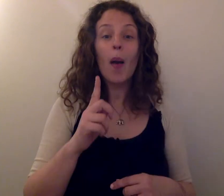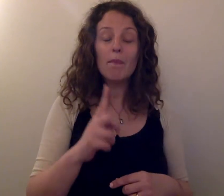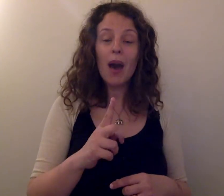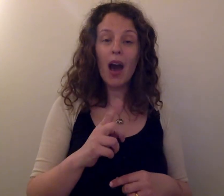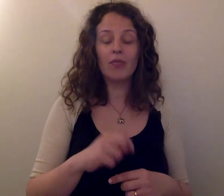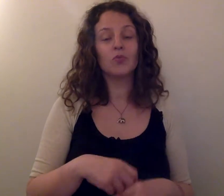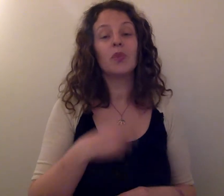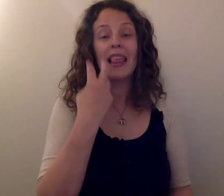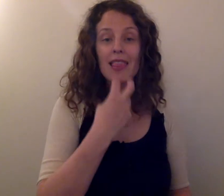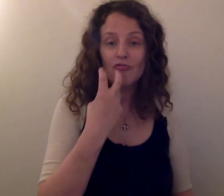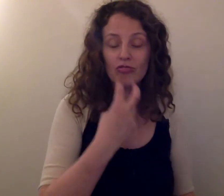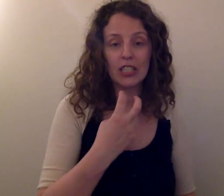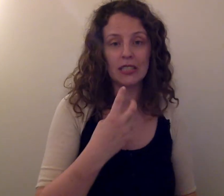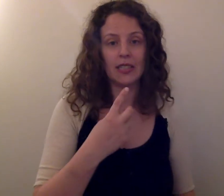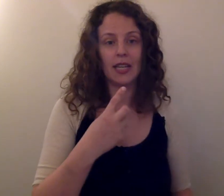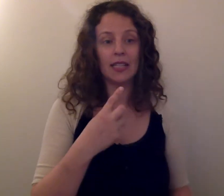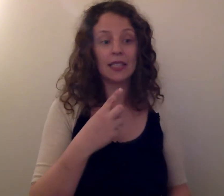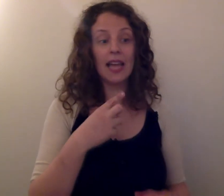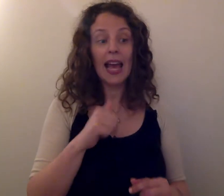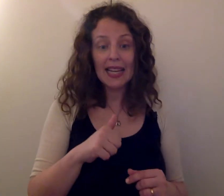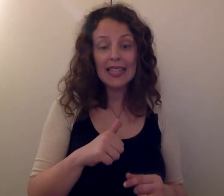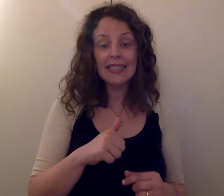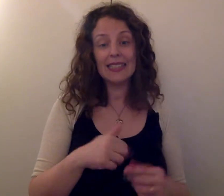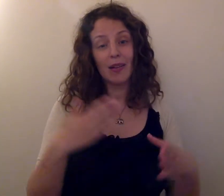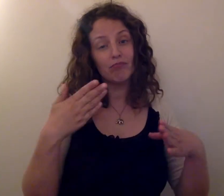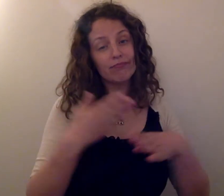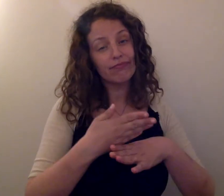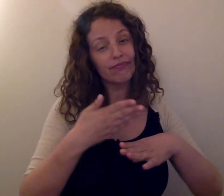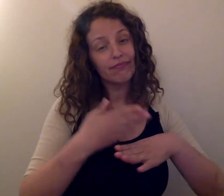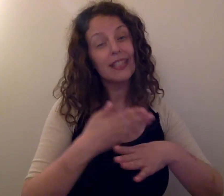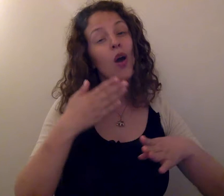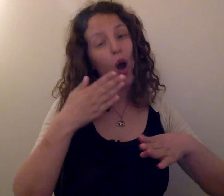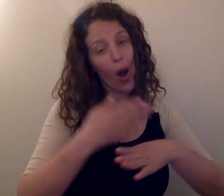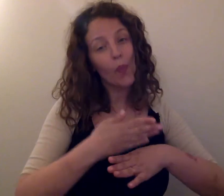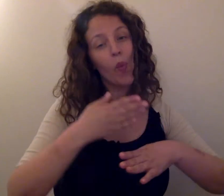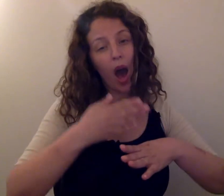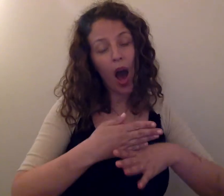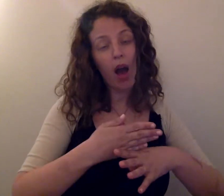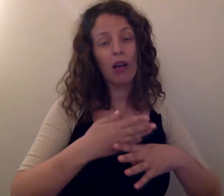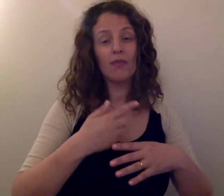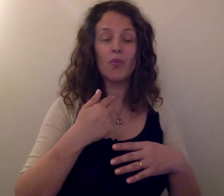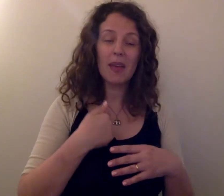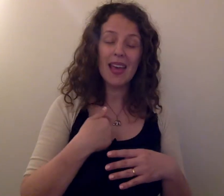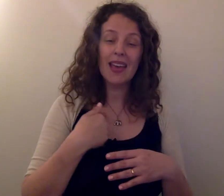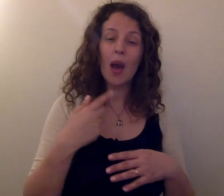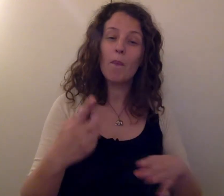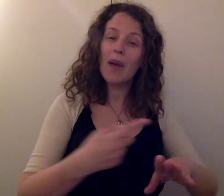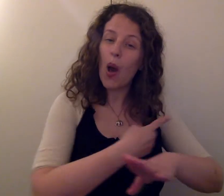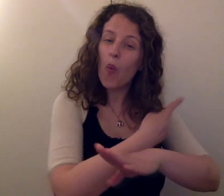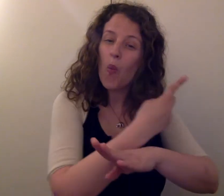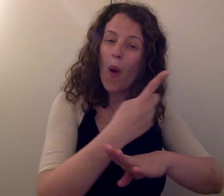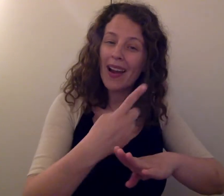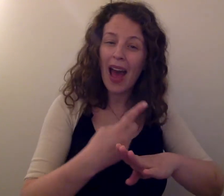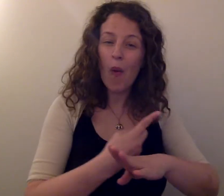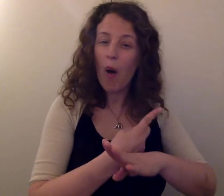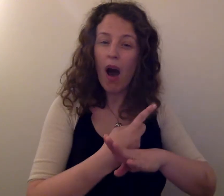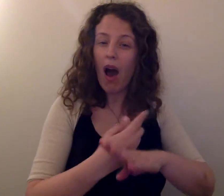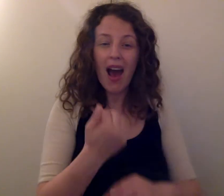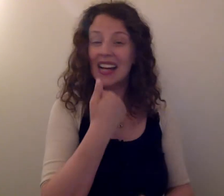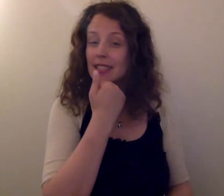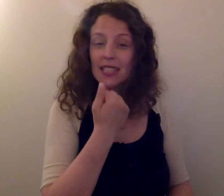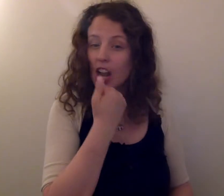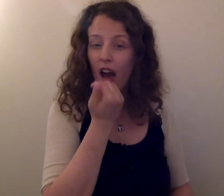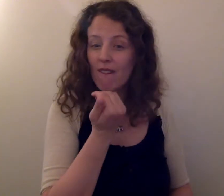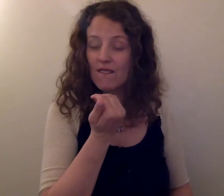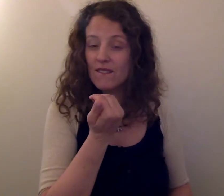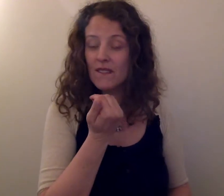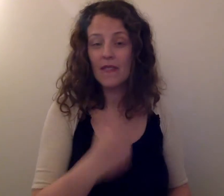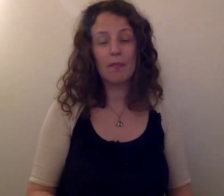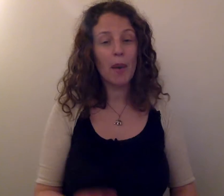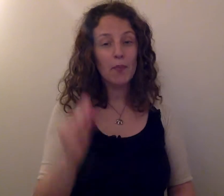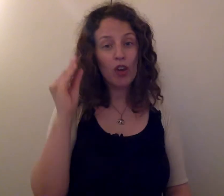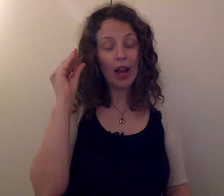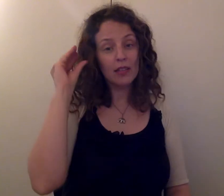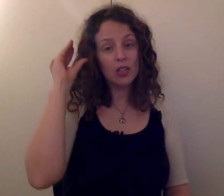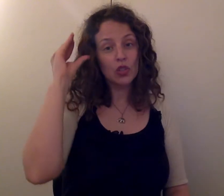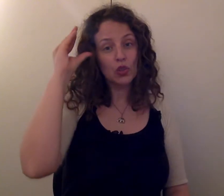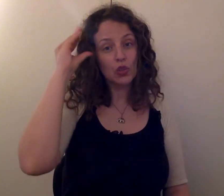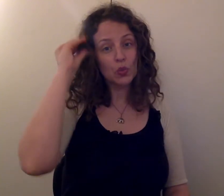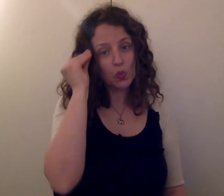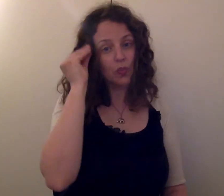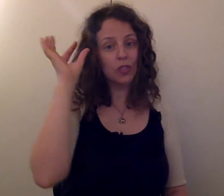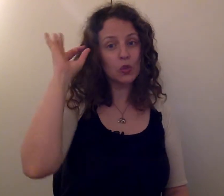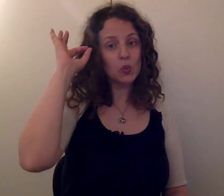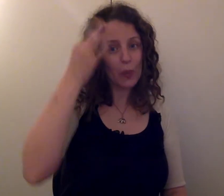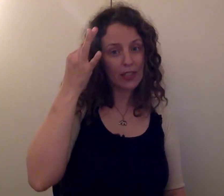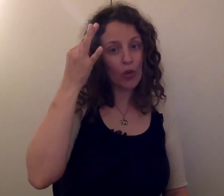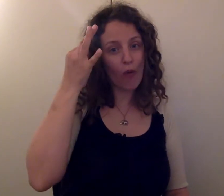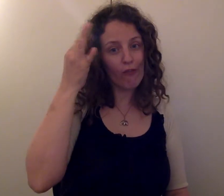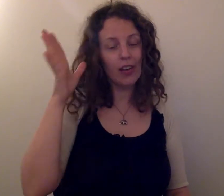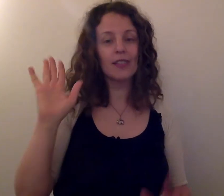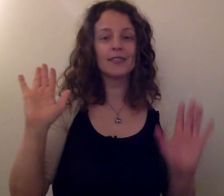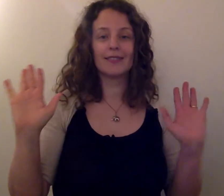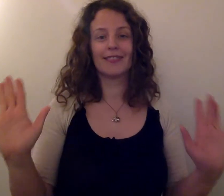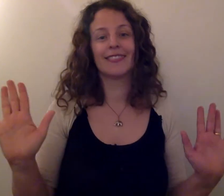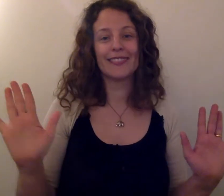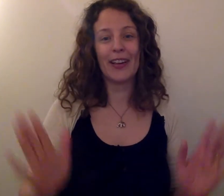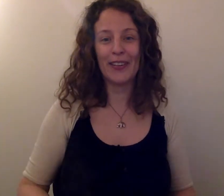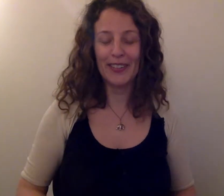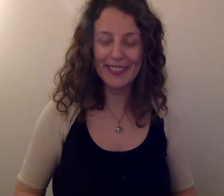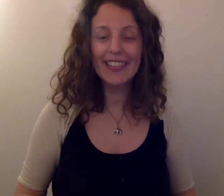But lip reading is hard work for me about 1 hour is enough. But brain shuts down and switches off.